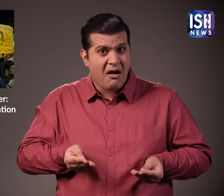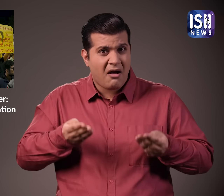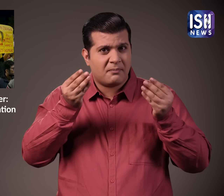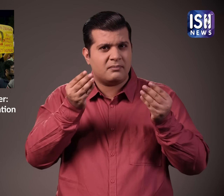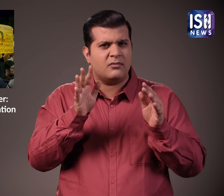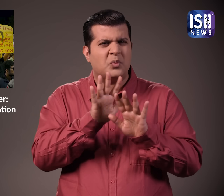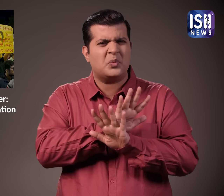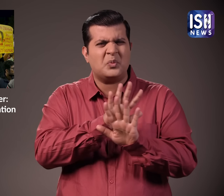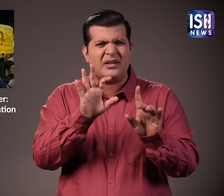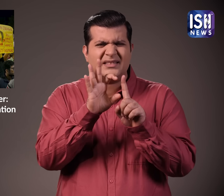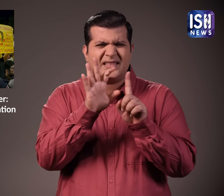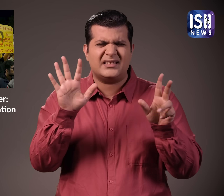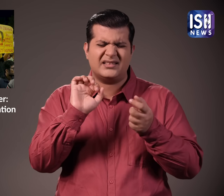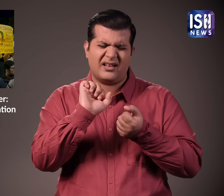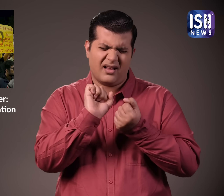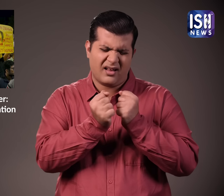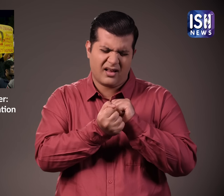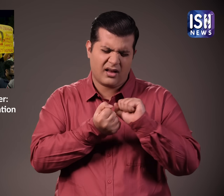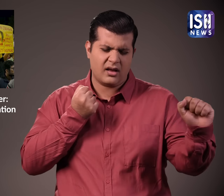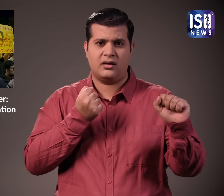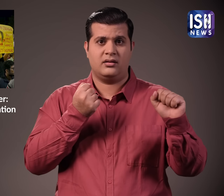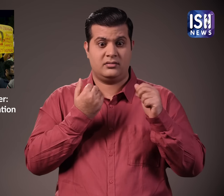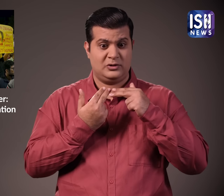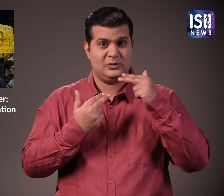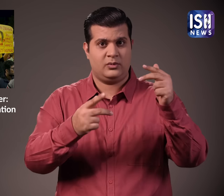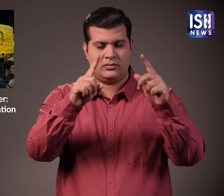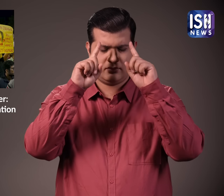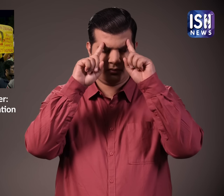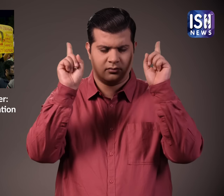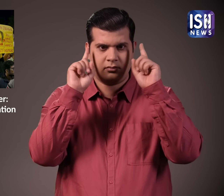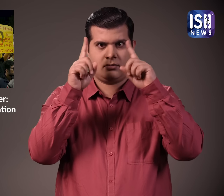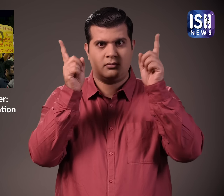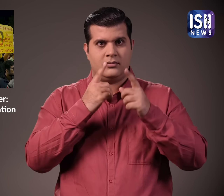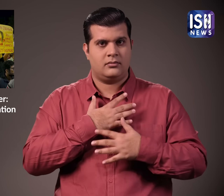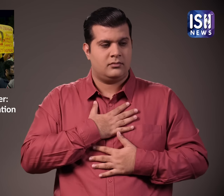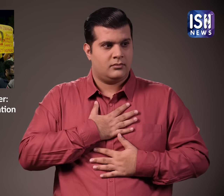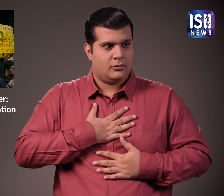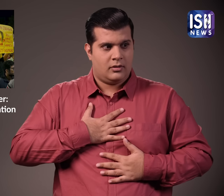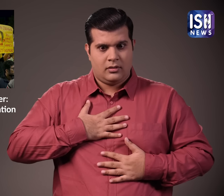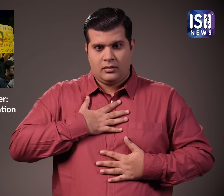This update is extremely gruesome. This story is going to traumatize you all.